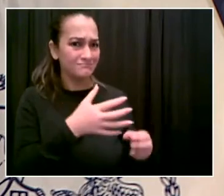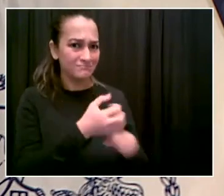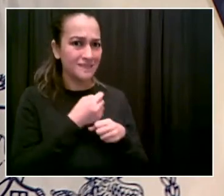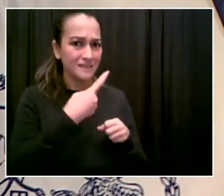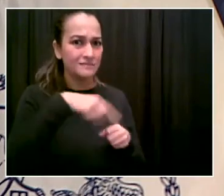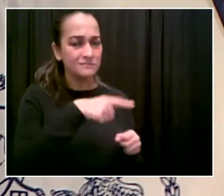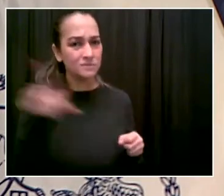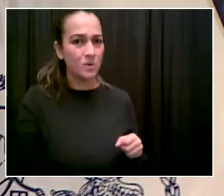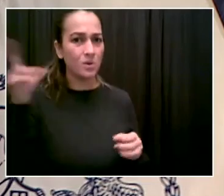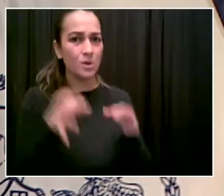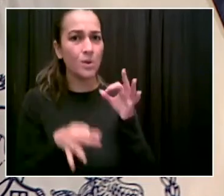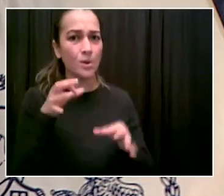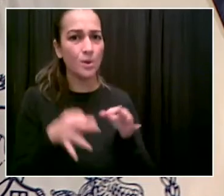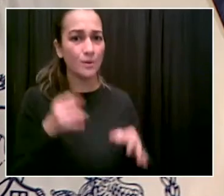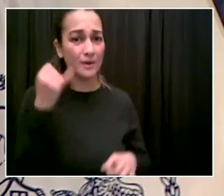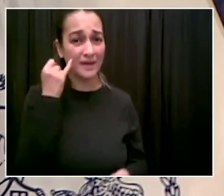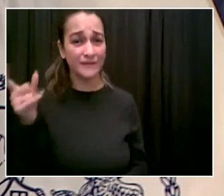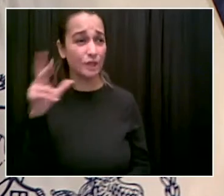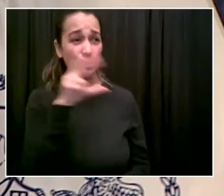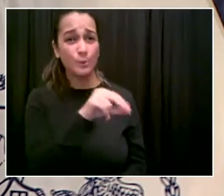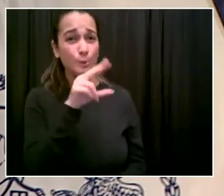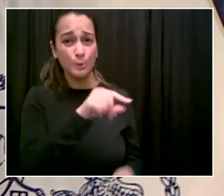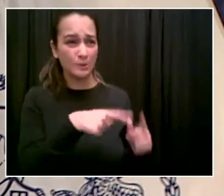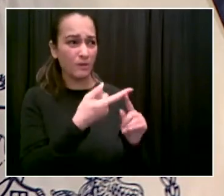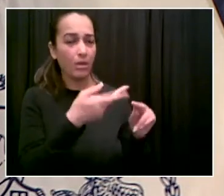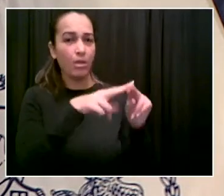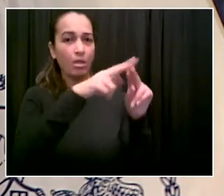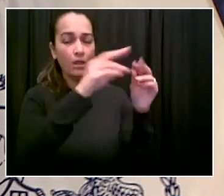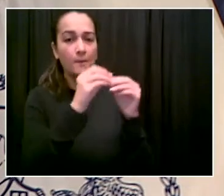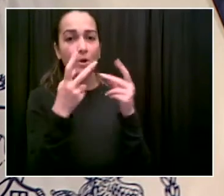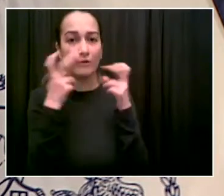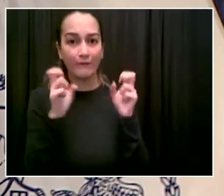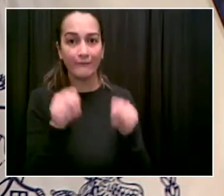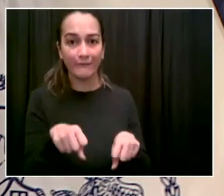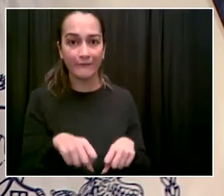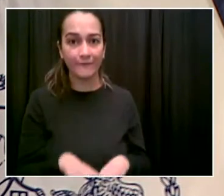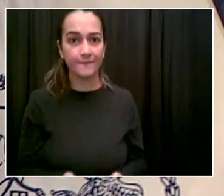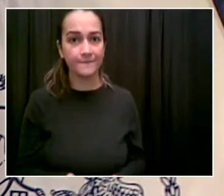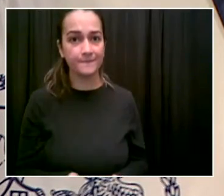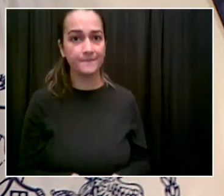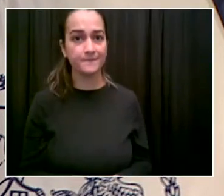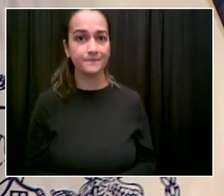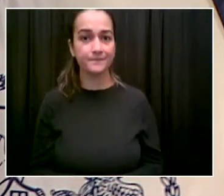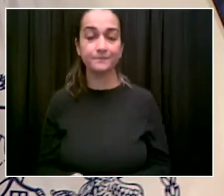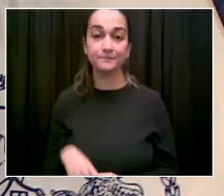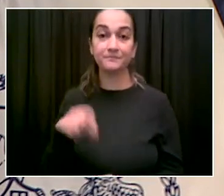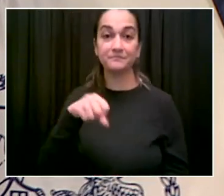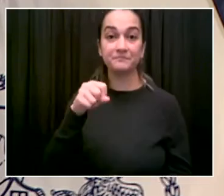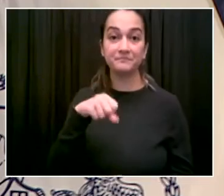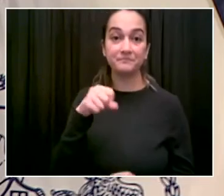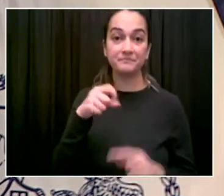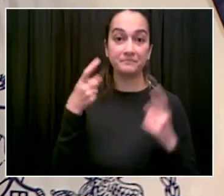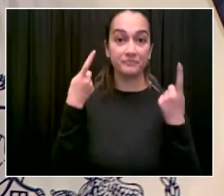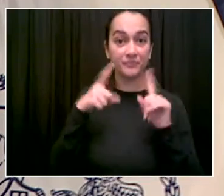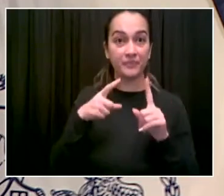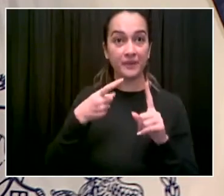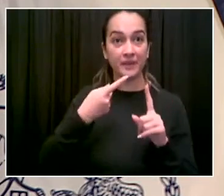SHOULD BE PUSHING THE DAS TO ACT MORE? I HAVE PUSHED THE DAS TO SPEAK